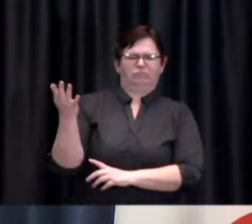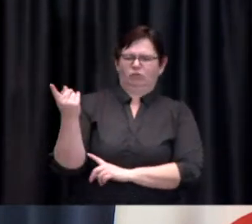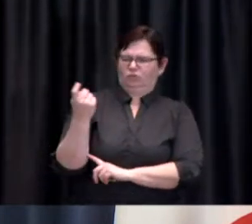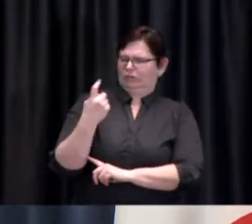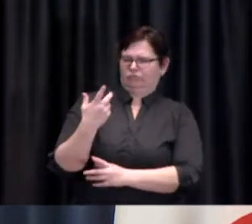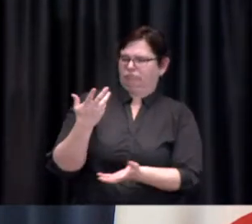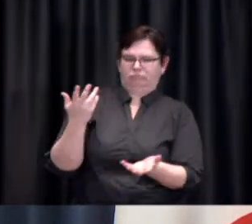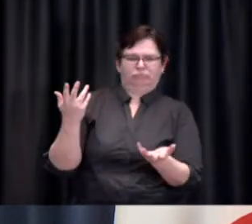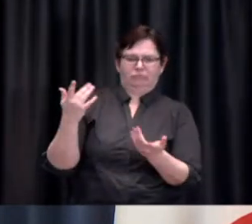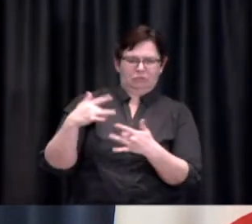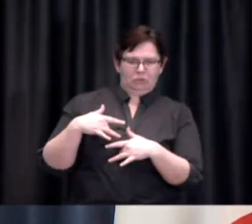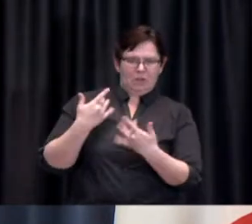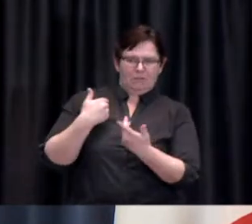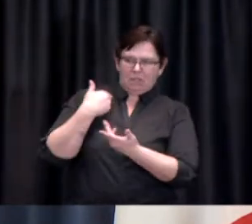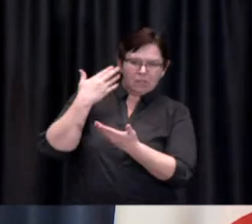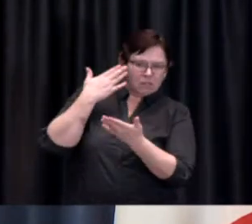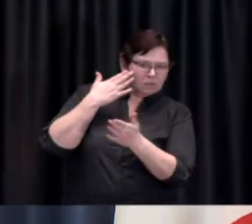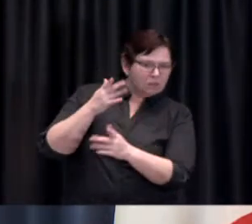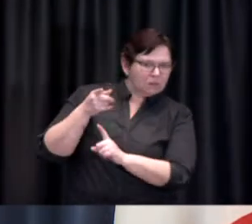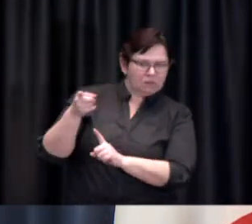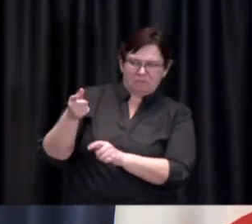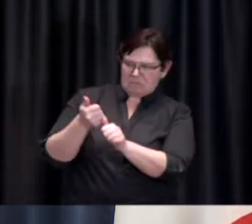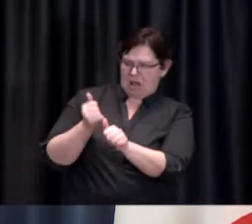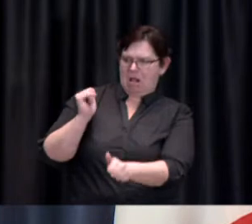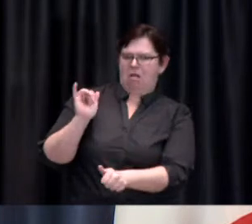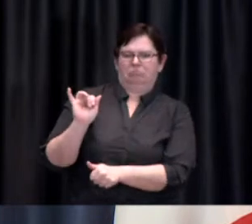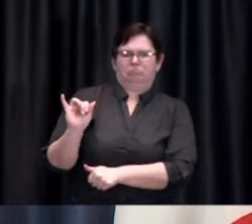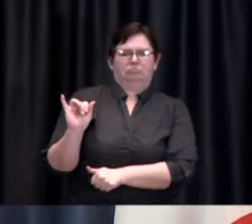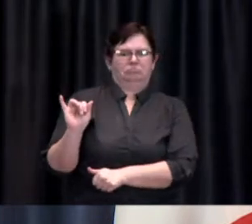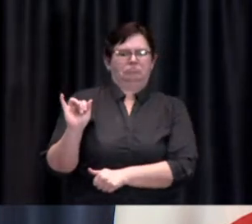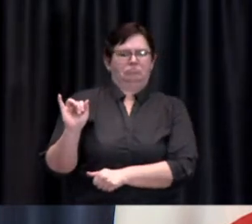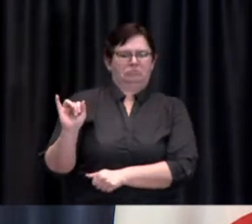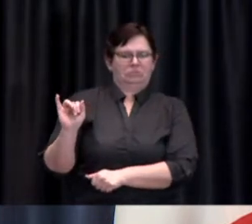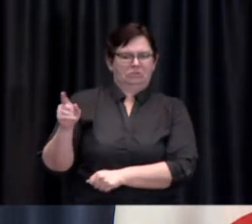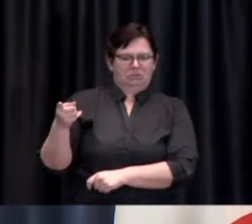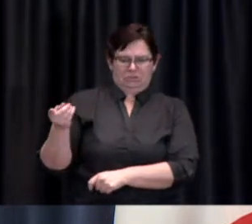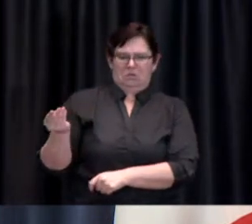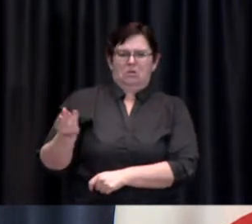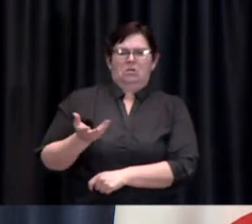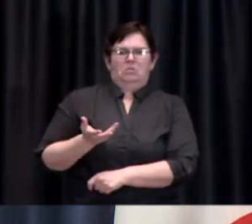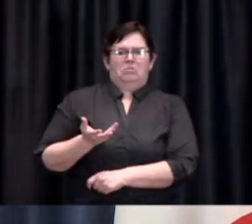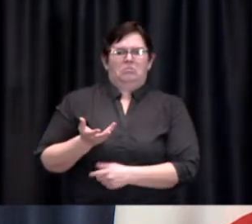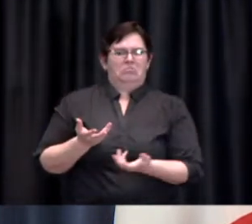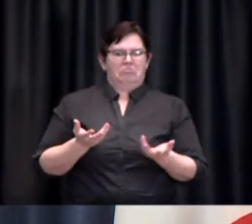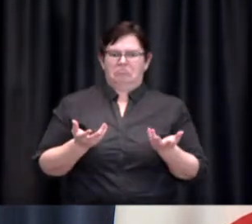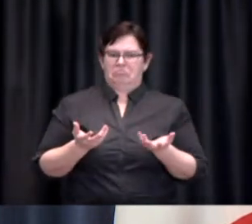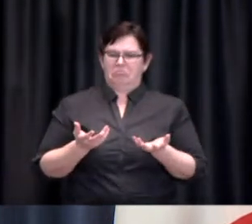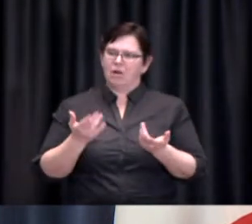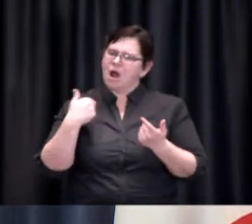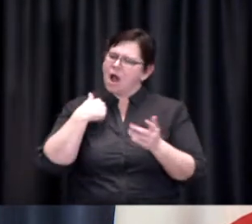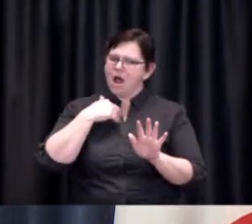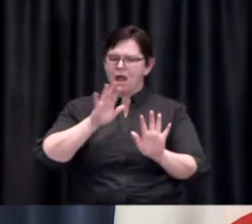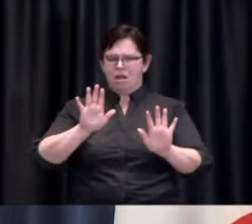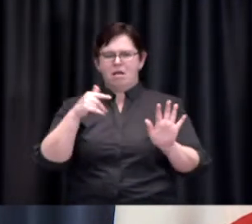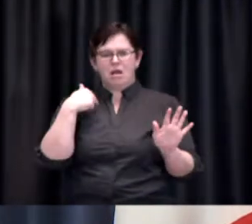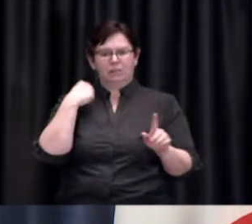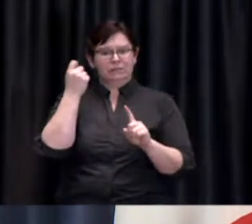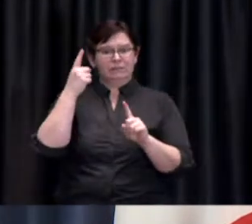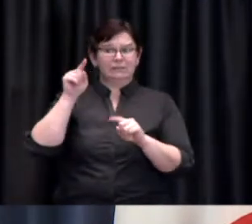or the the backlog of testing that you're speaking of. I understand that the testing system continues to be in play